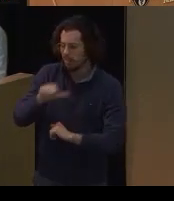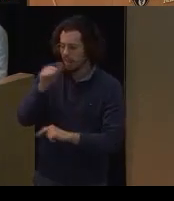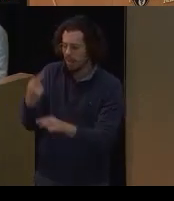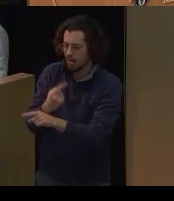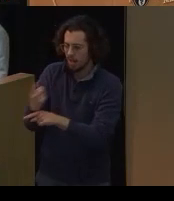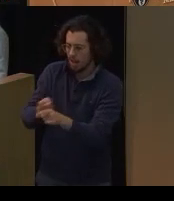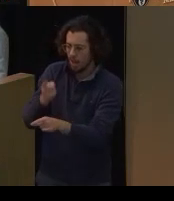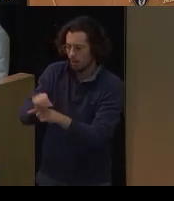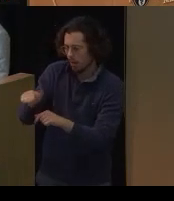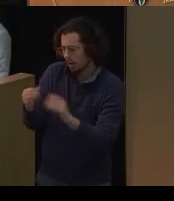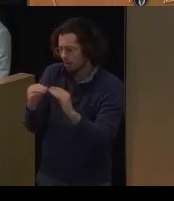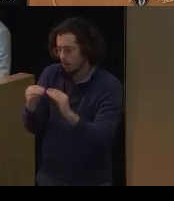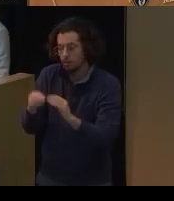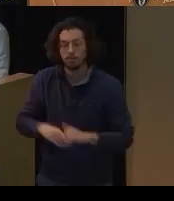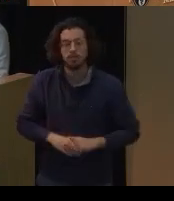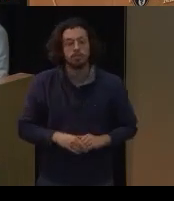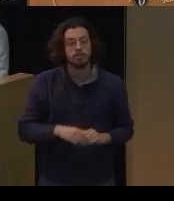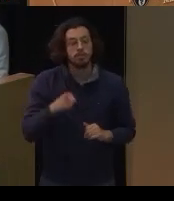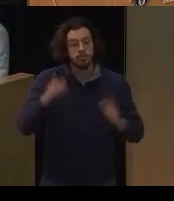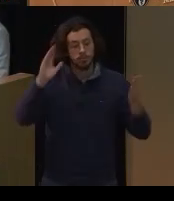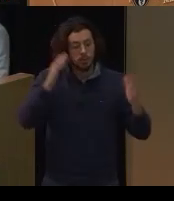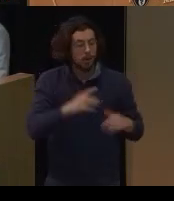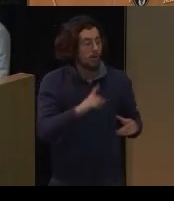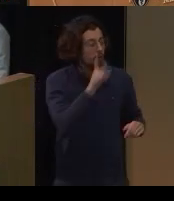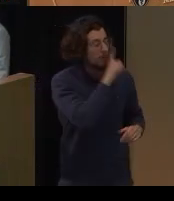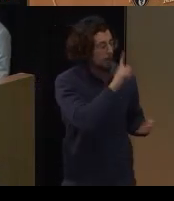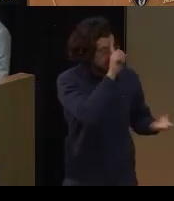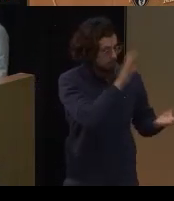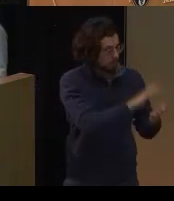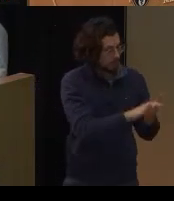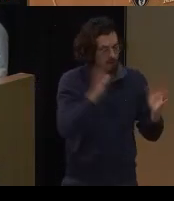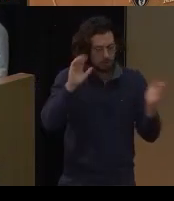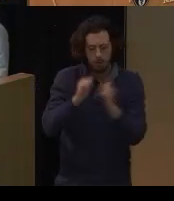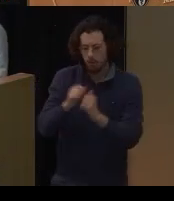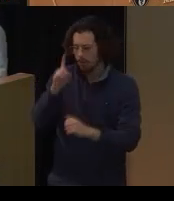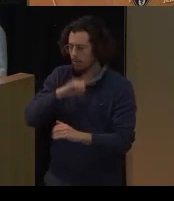you compare neural activity for phospholip versus phosphoto you get really nice robust recruitment